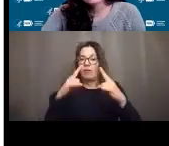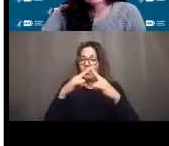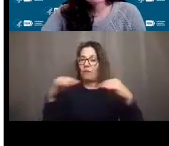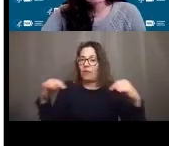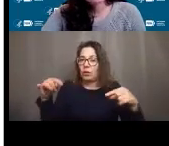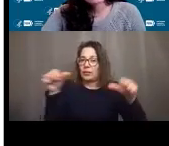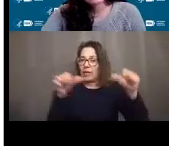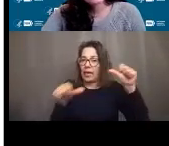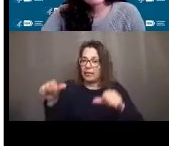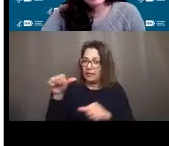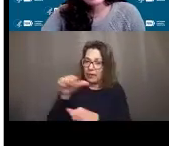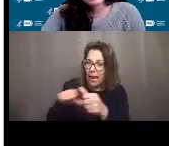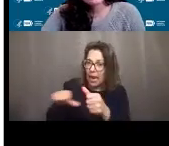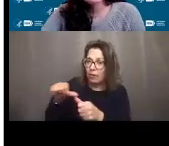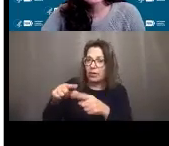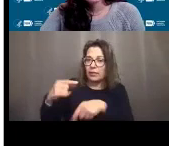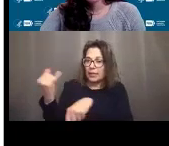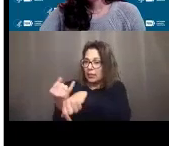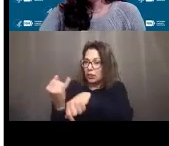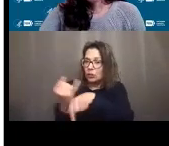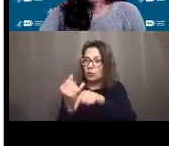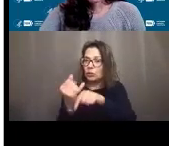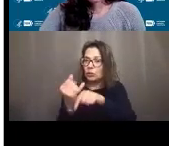for outstanding scientists at all career stages.